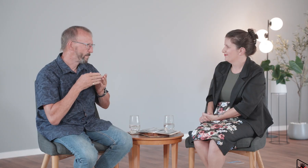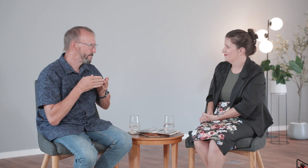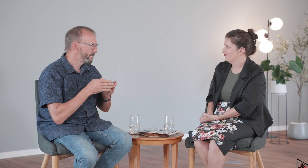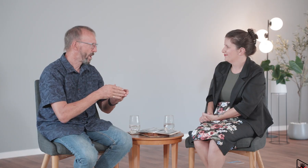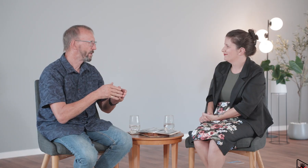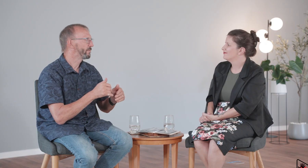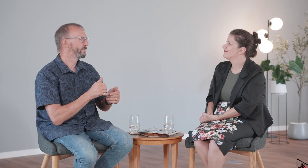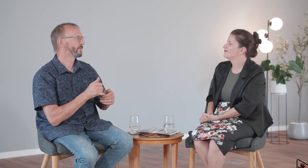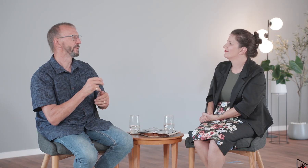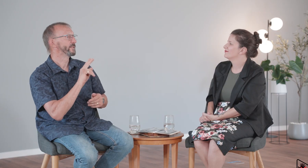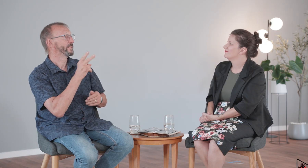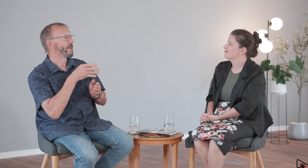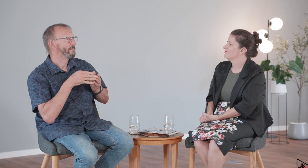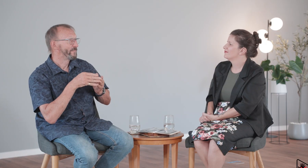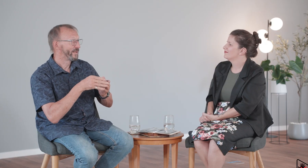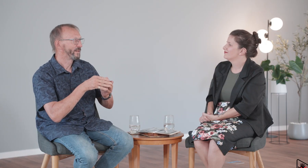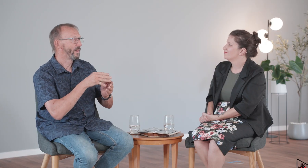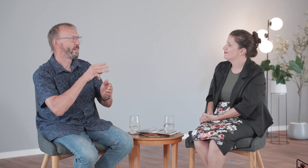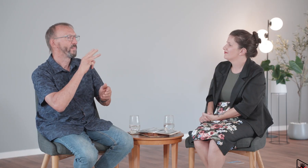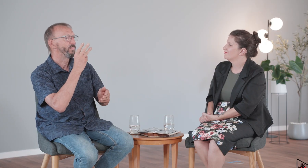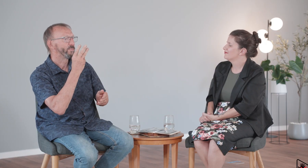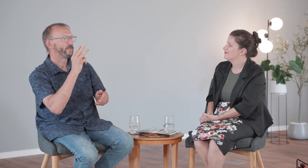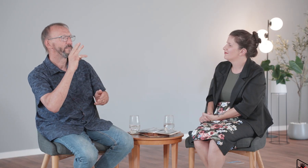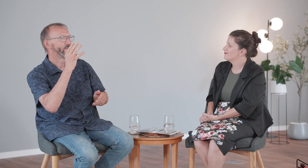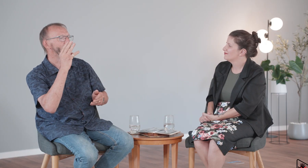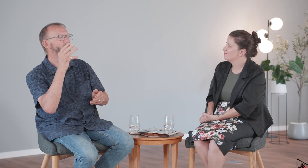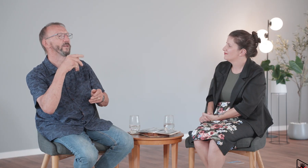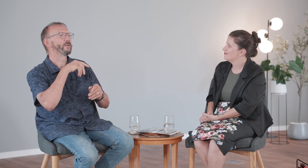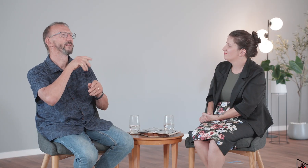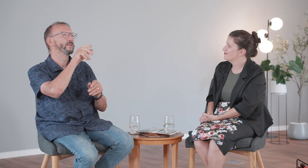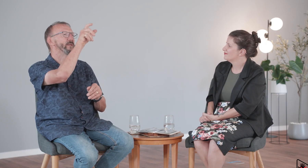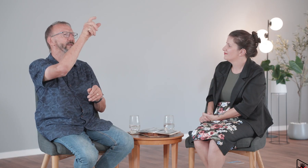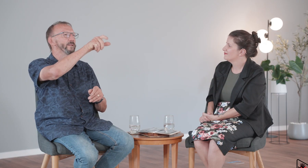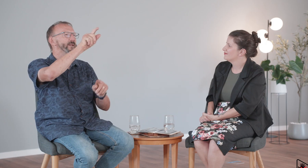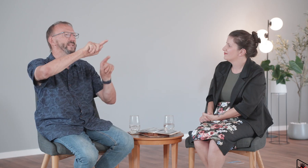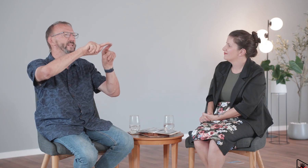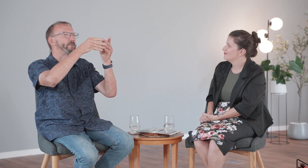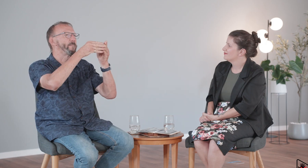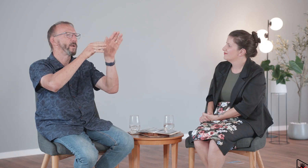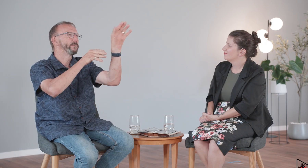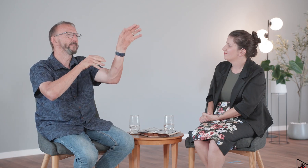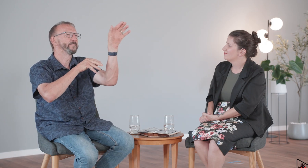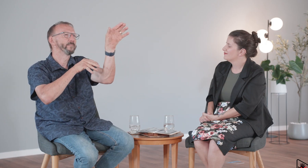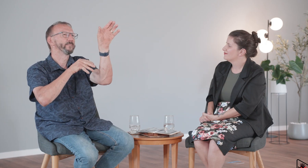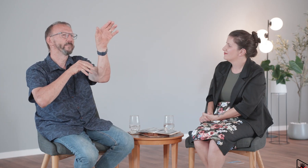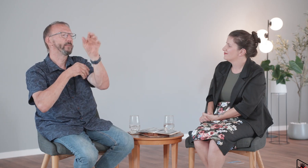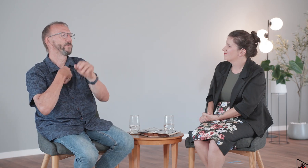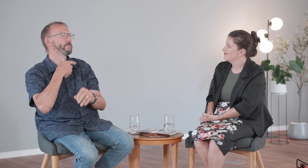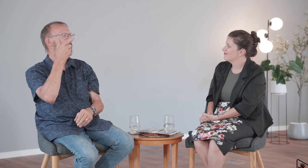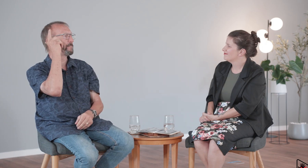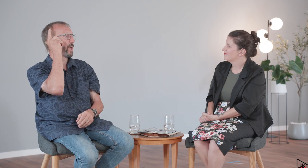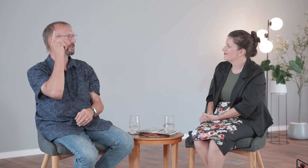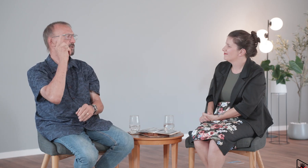one job card for each boat and you could see how many hours you'd spent on each boat. So my